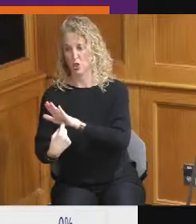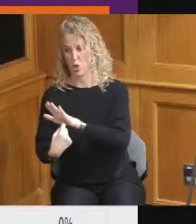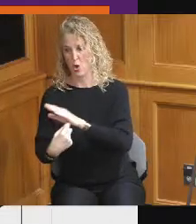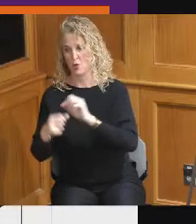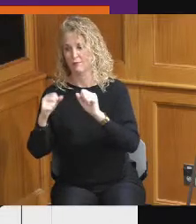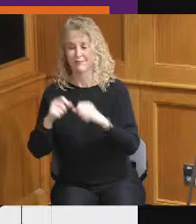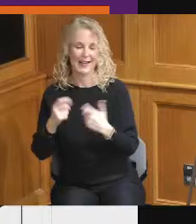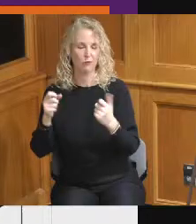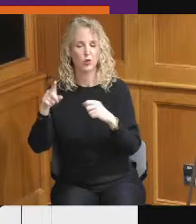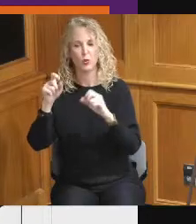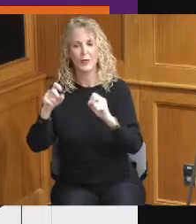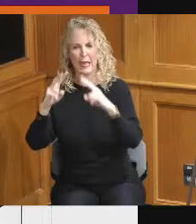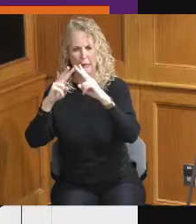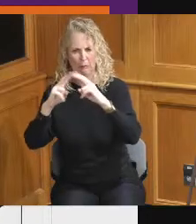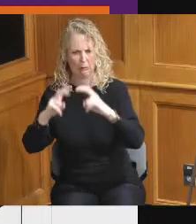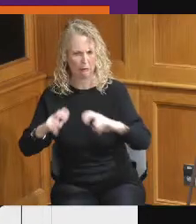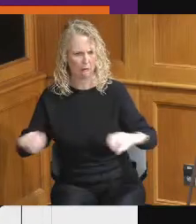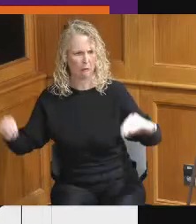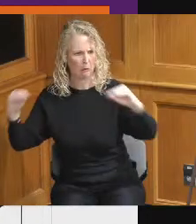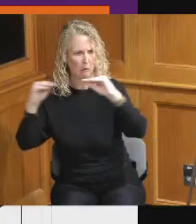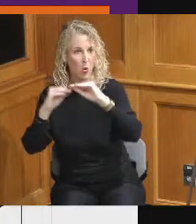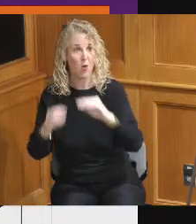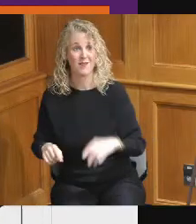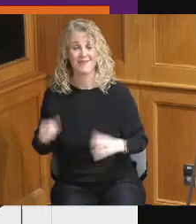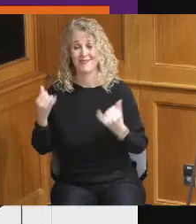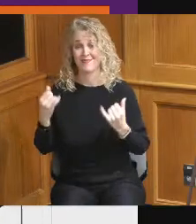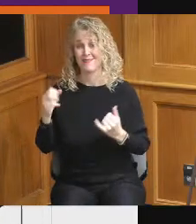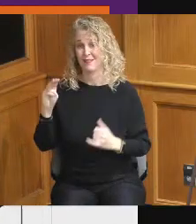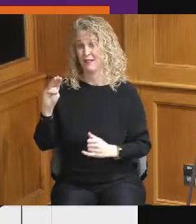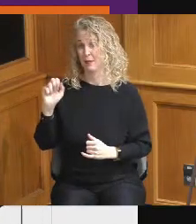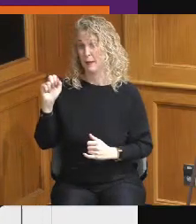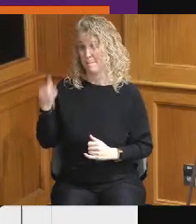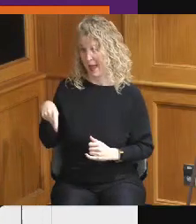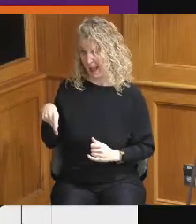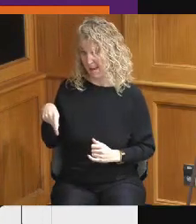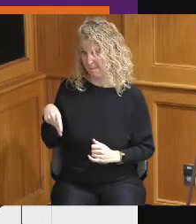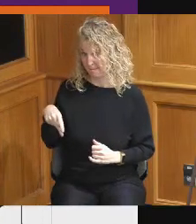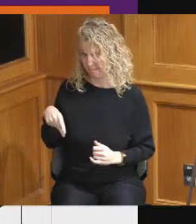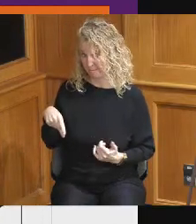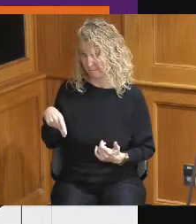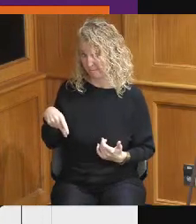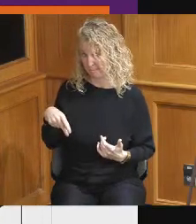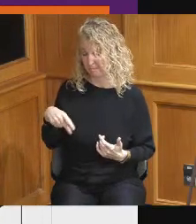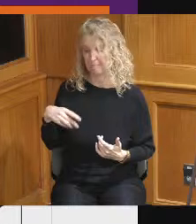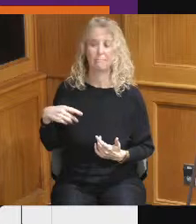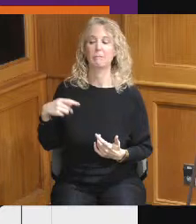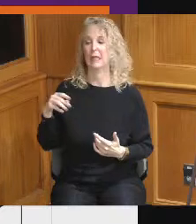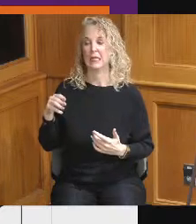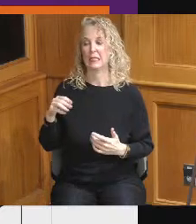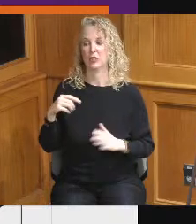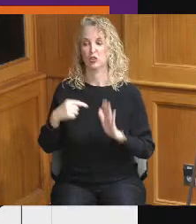this further if you'd like here's a we we've done this previously here's a sort of map distribution